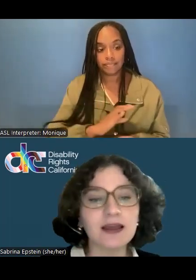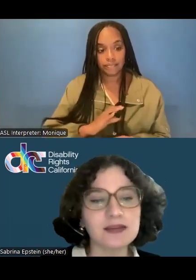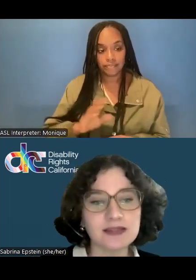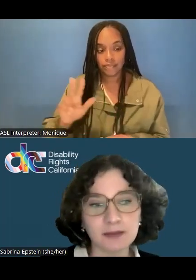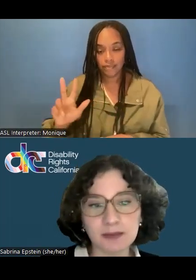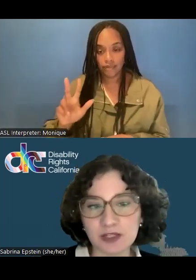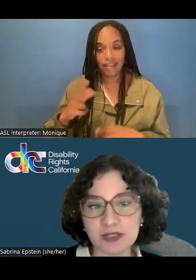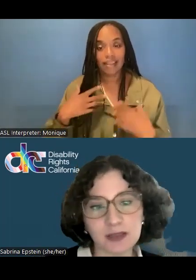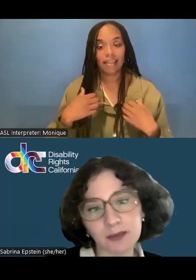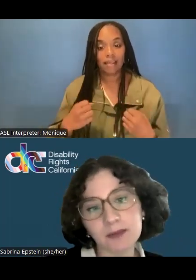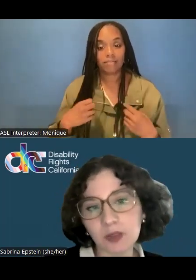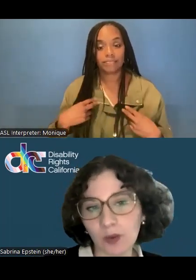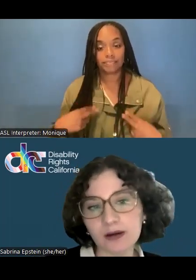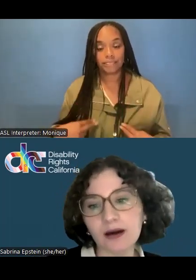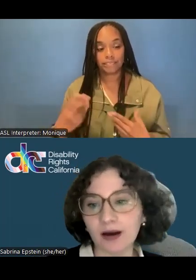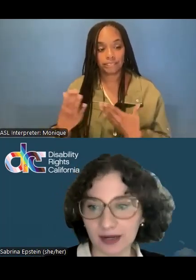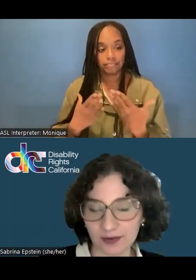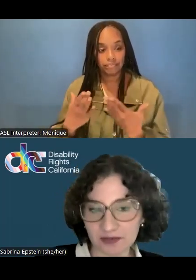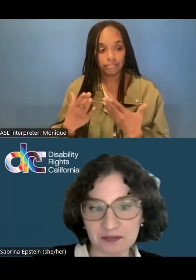and the Assembly Budget Subcommittee 1 on Health.